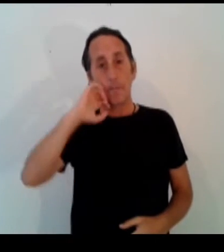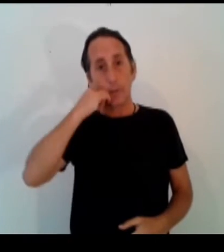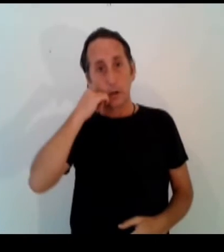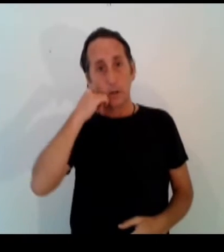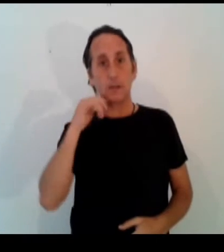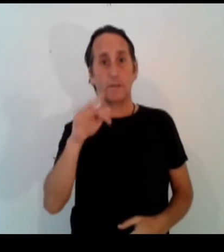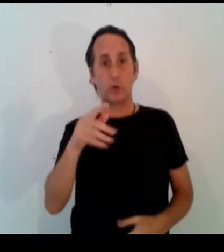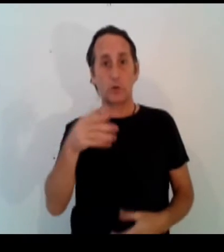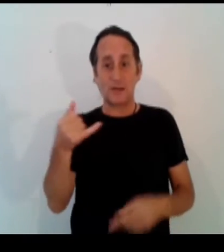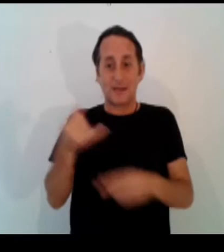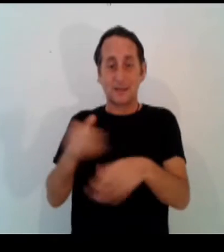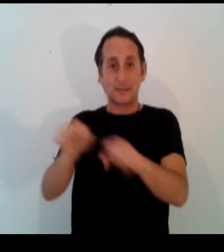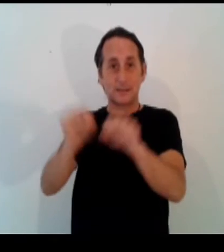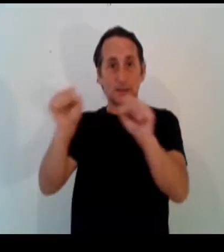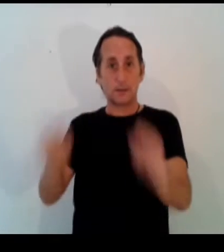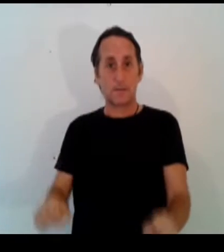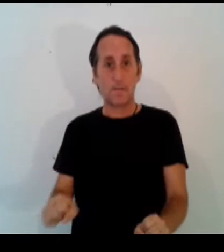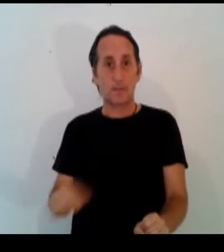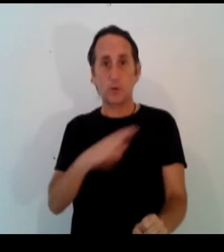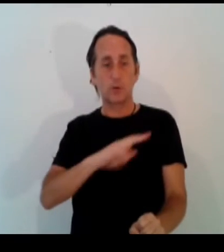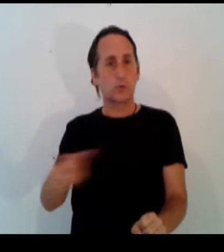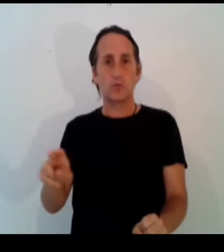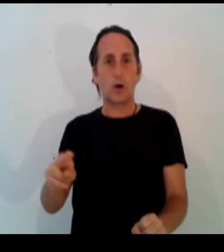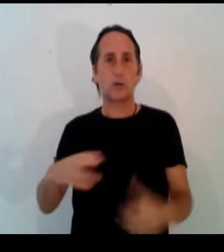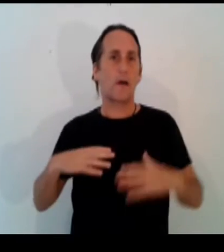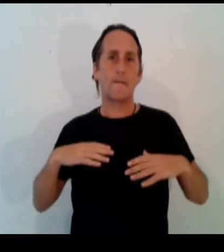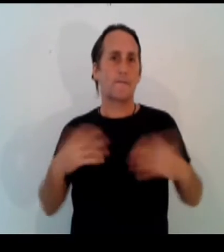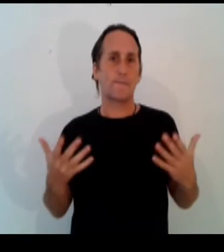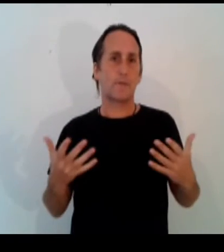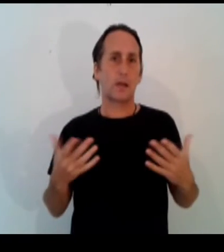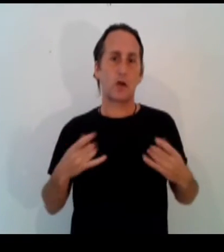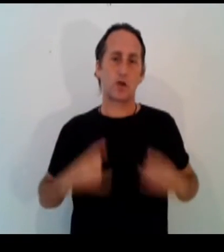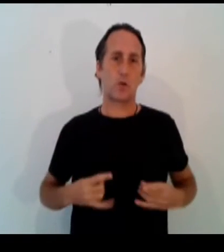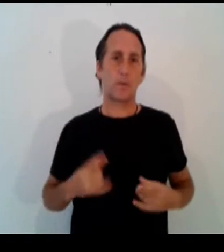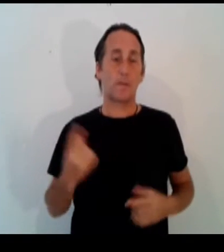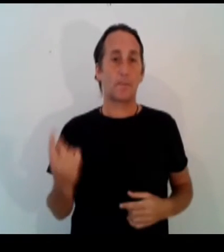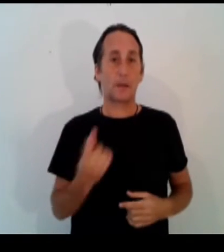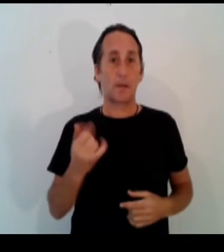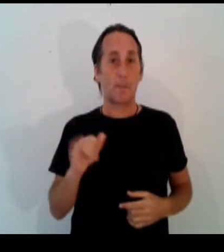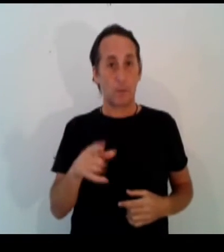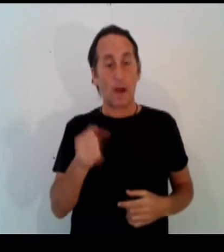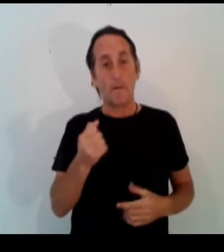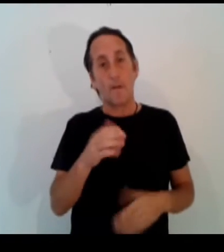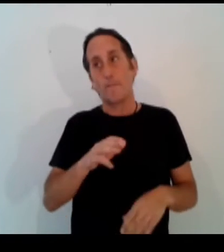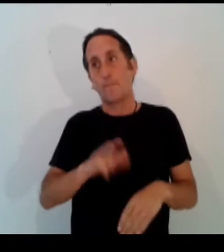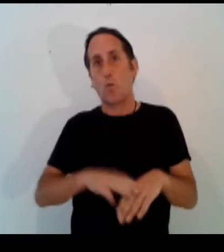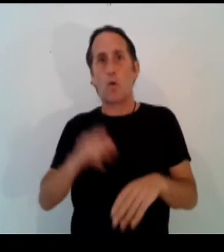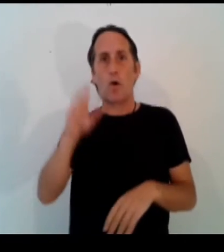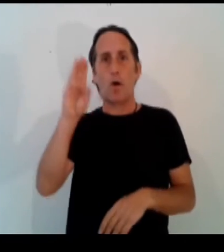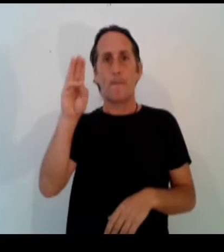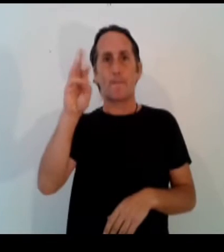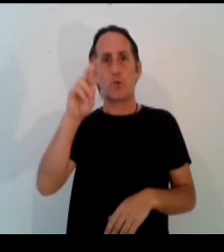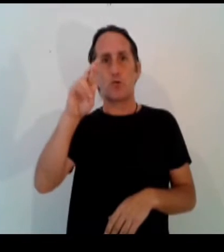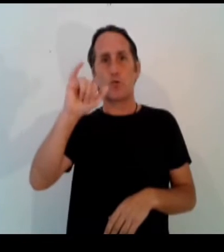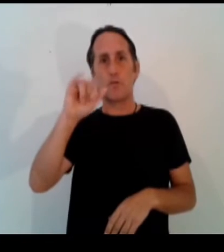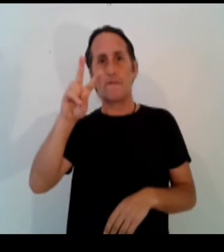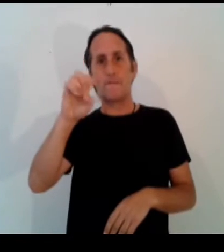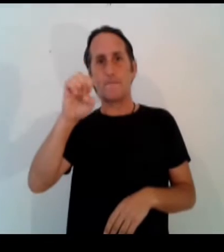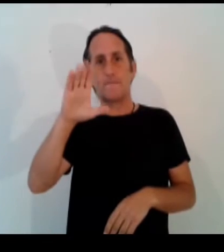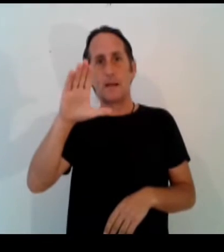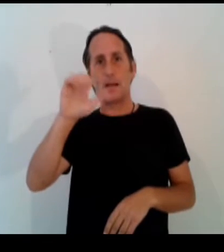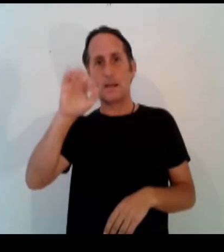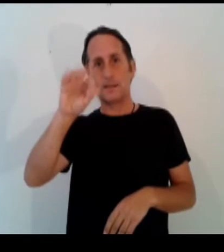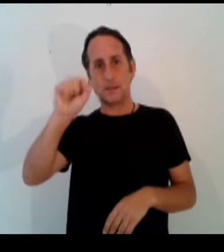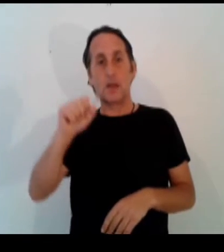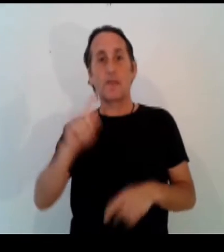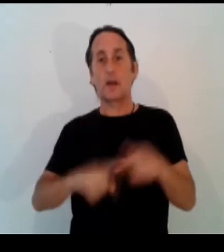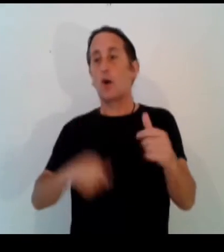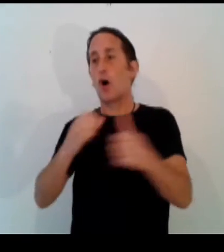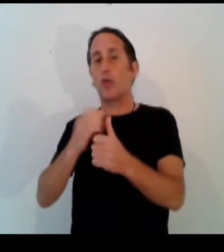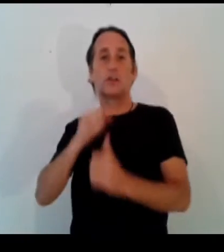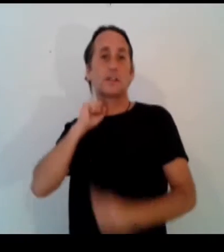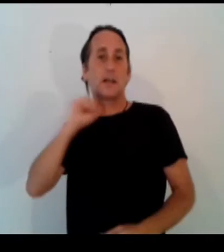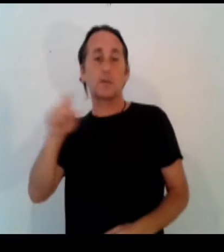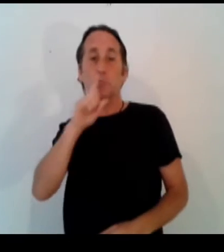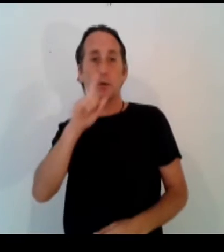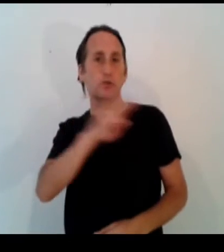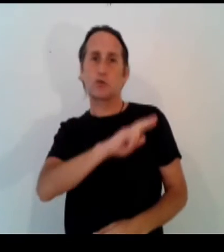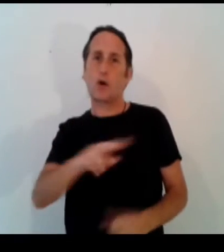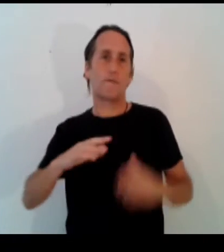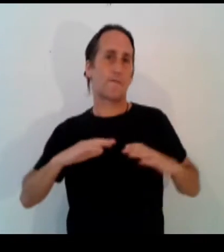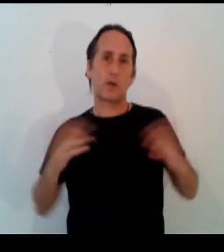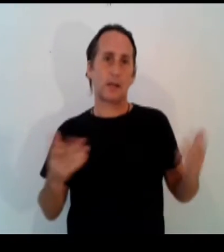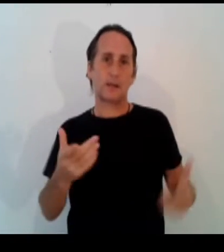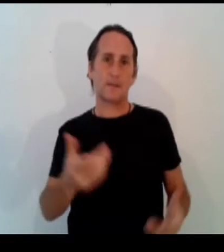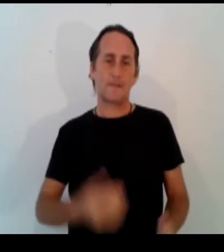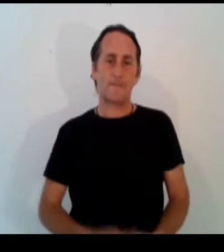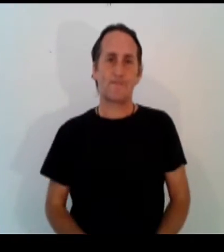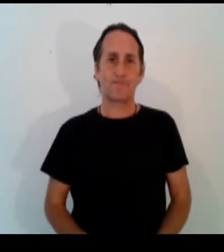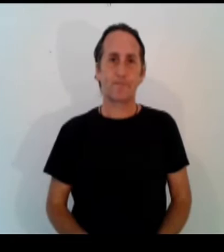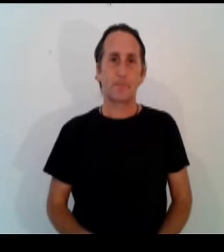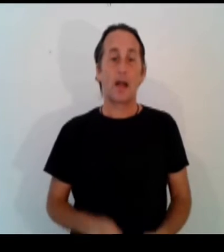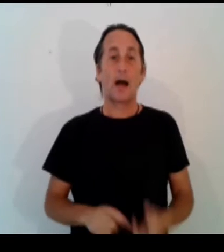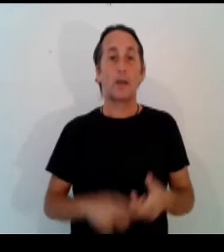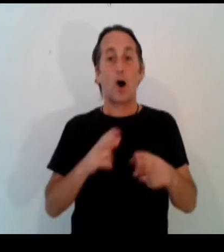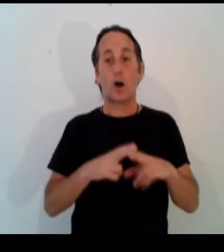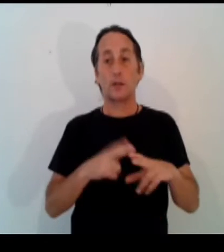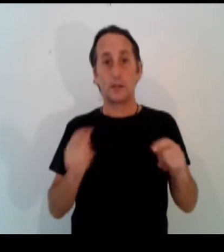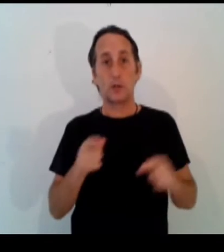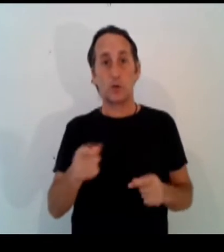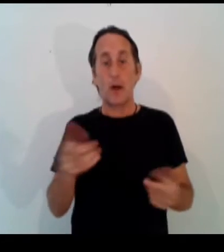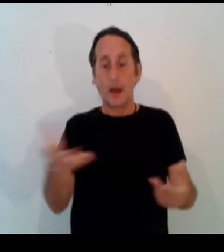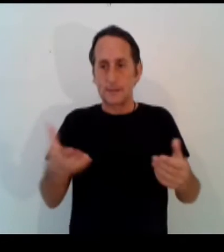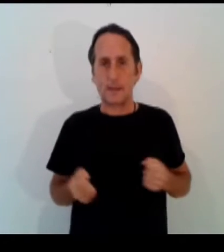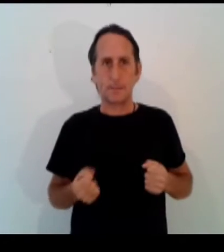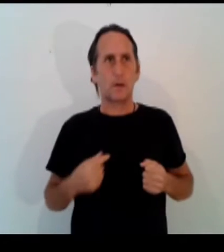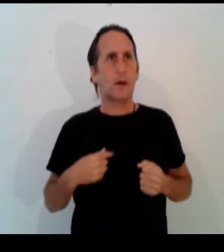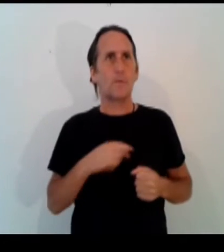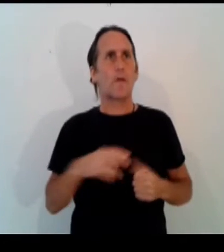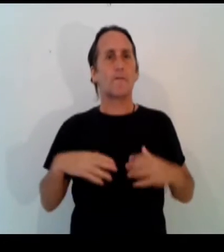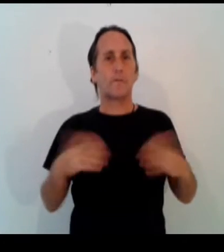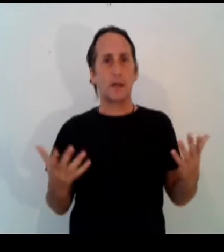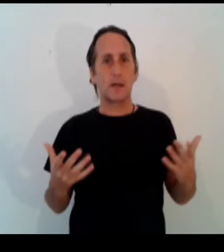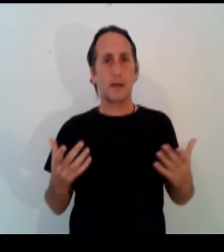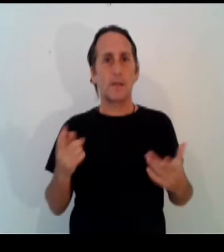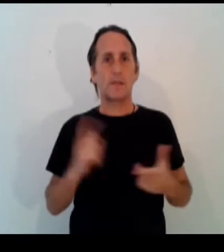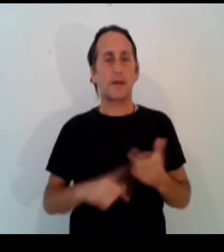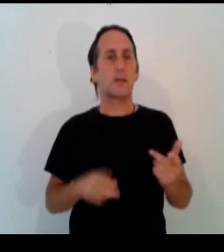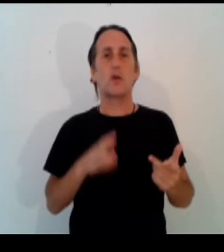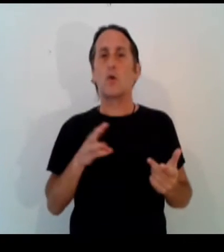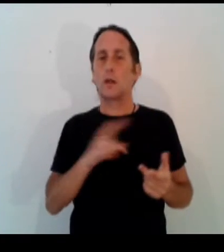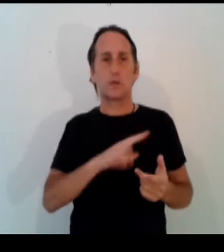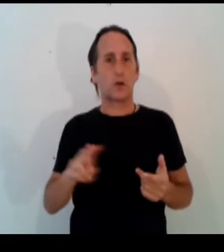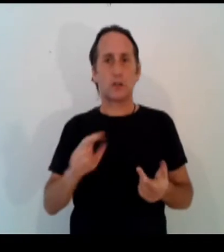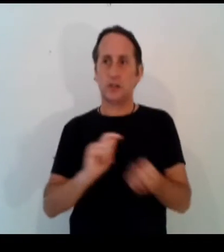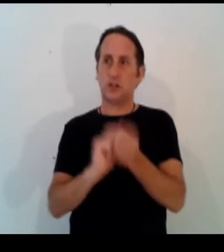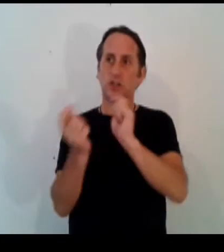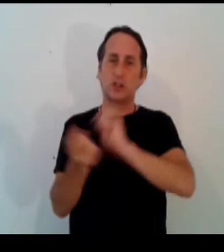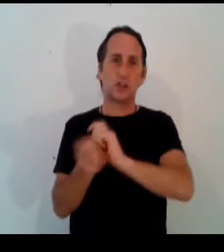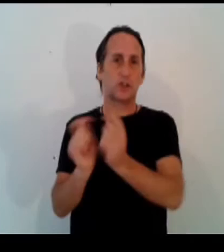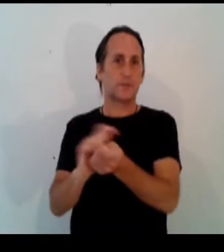You may have more priveleges than other slaves but you are not free and until you accept you are not free that you are a slave you are not going to go about changing it